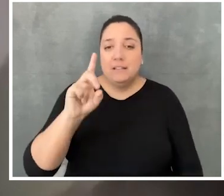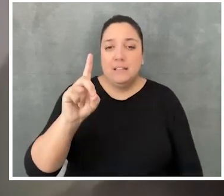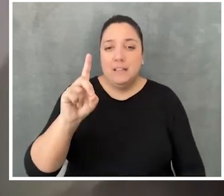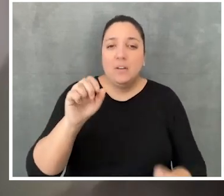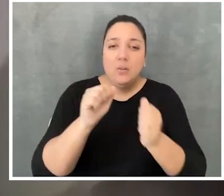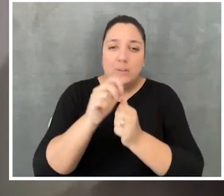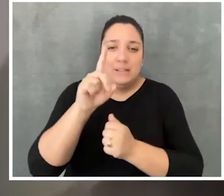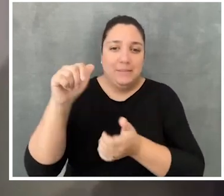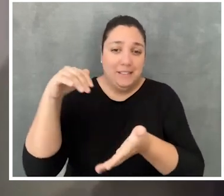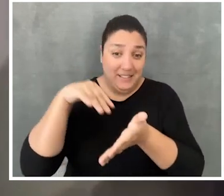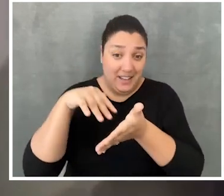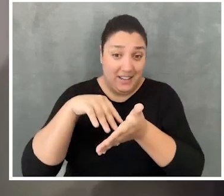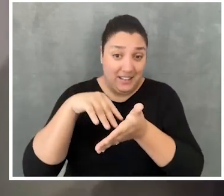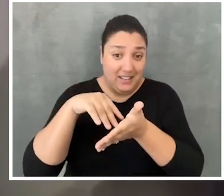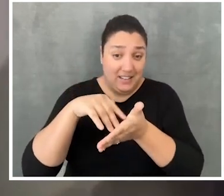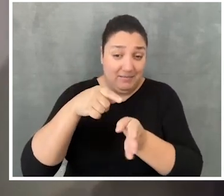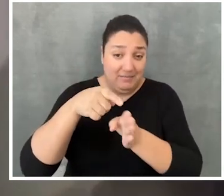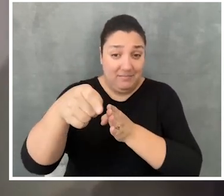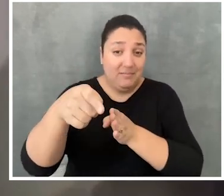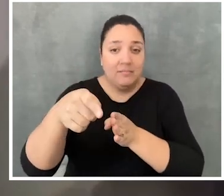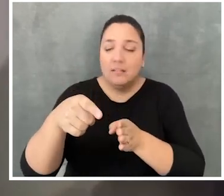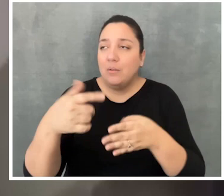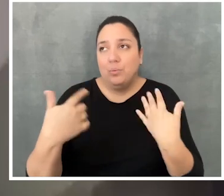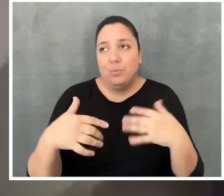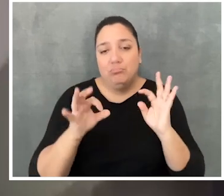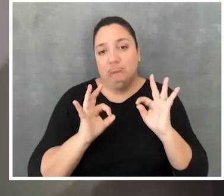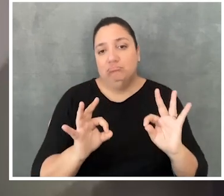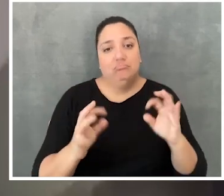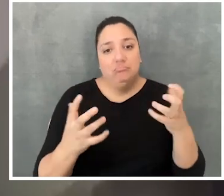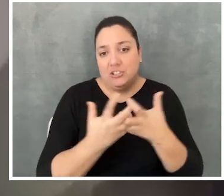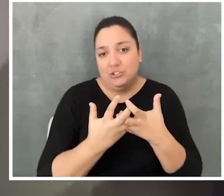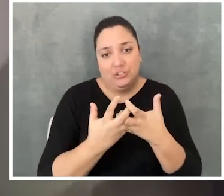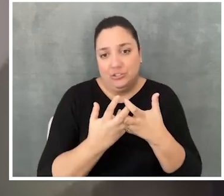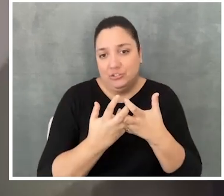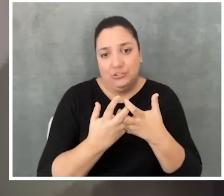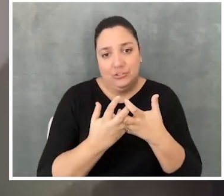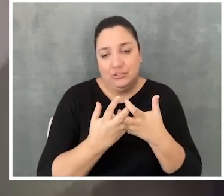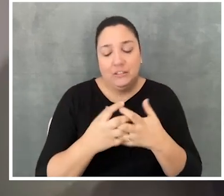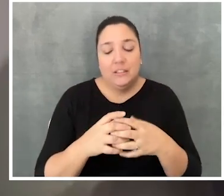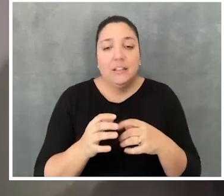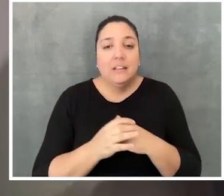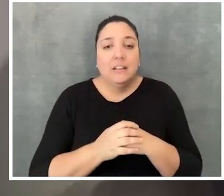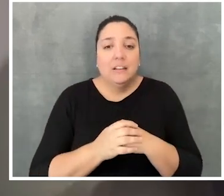it was really like a match made in heaven, because it took